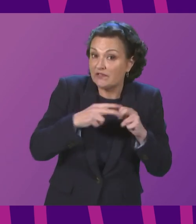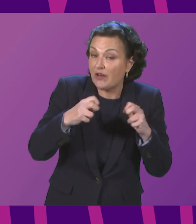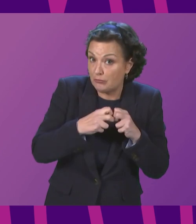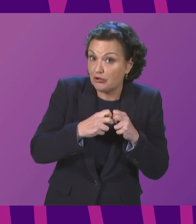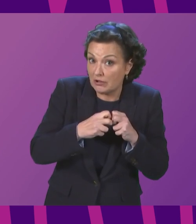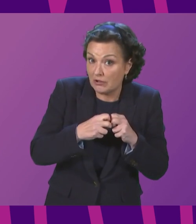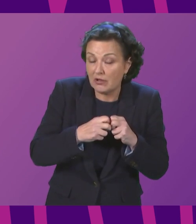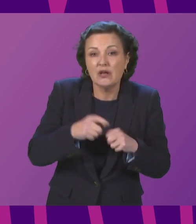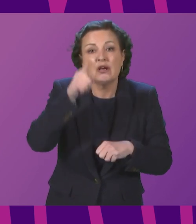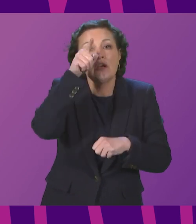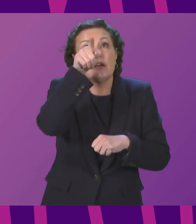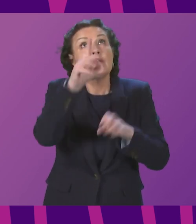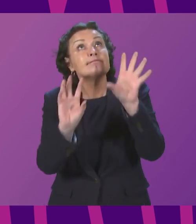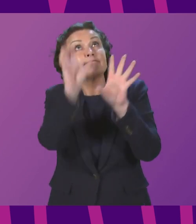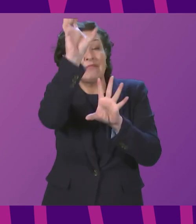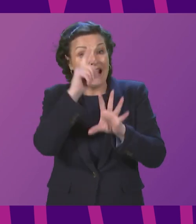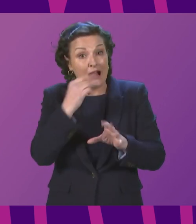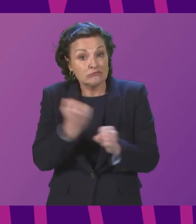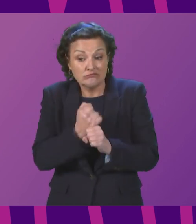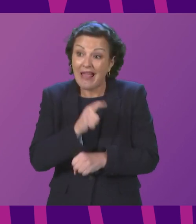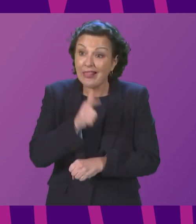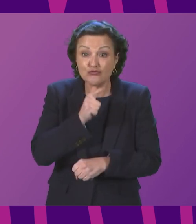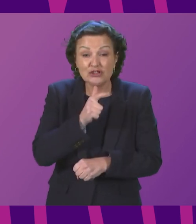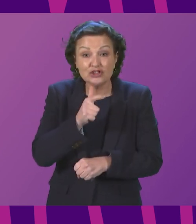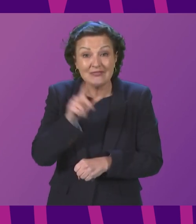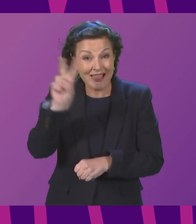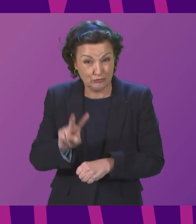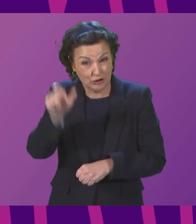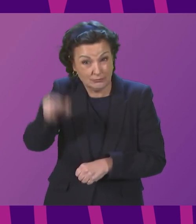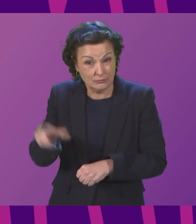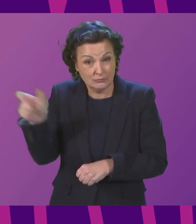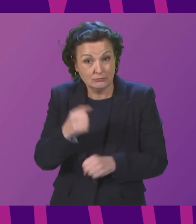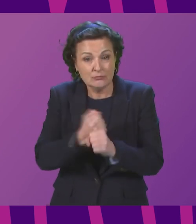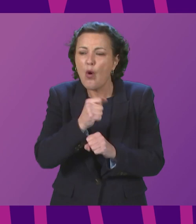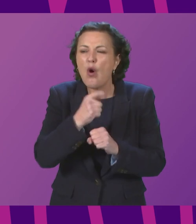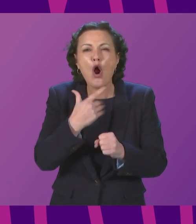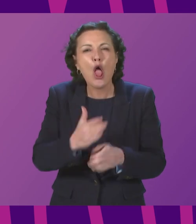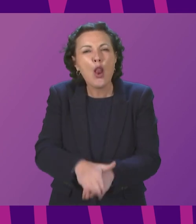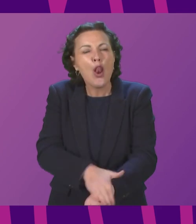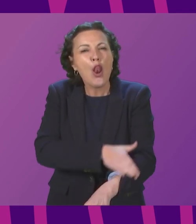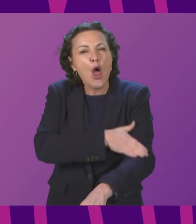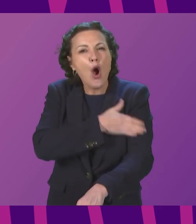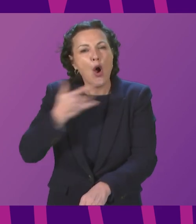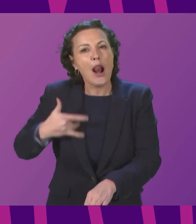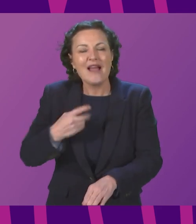can be fitted by an electrician, or longer-life battery alarms can be fitted by residents